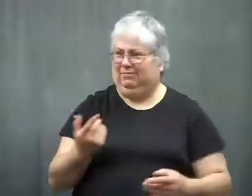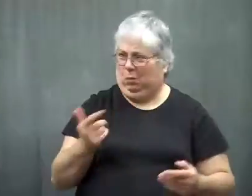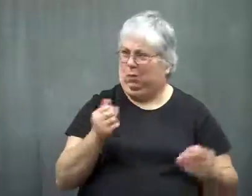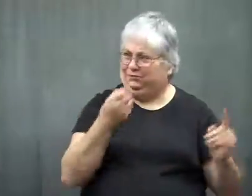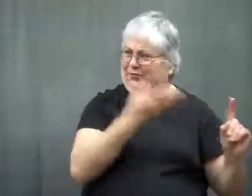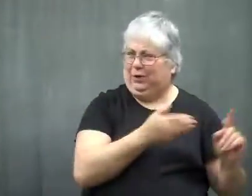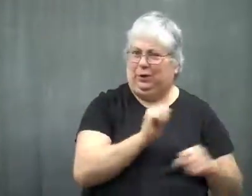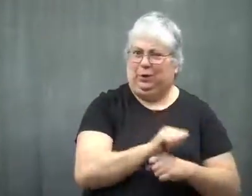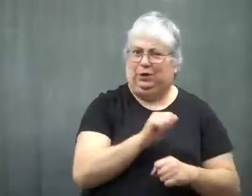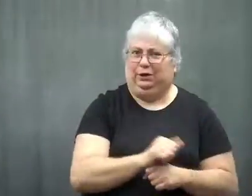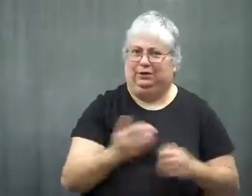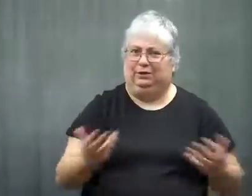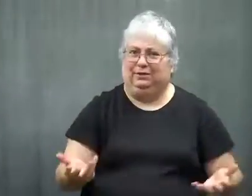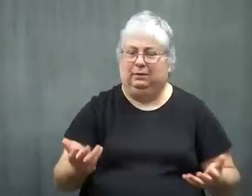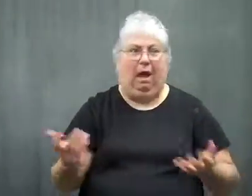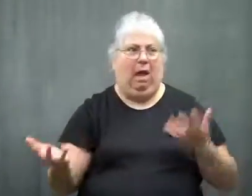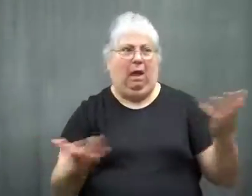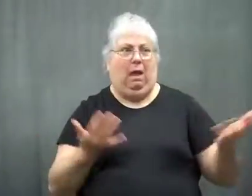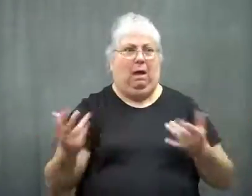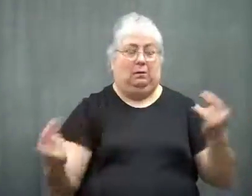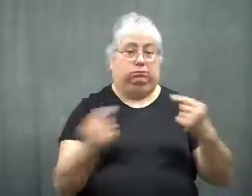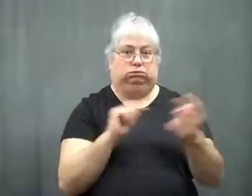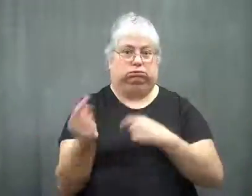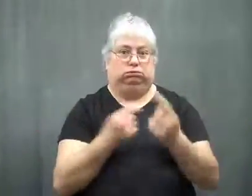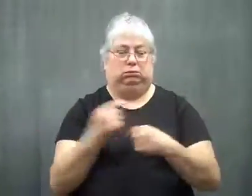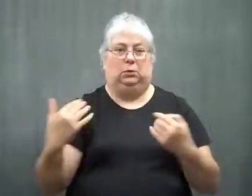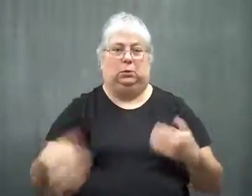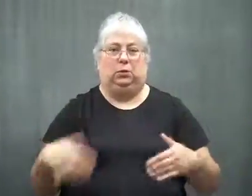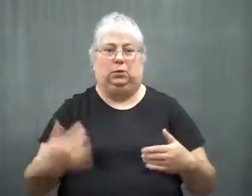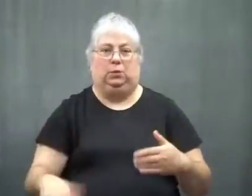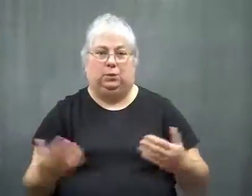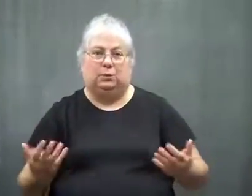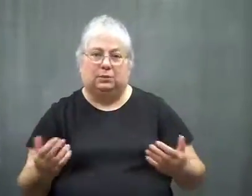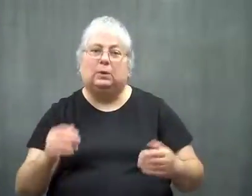She was at work, so that was confusing.